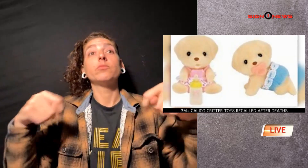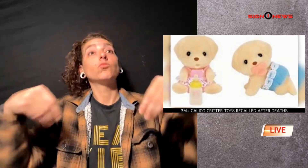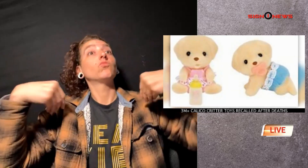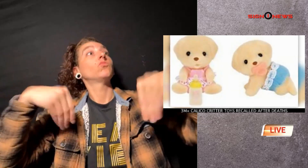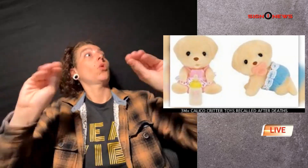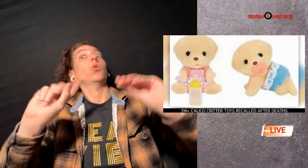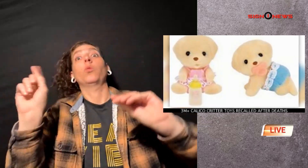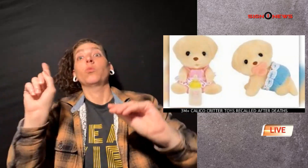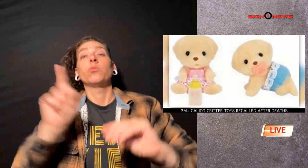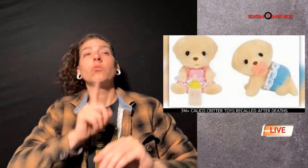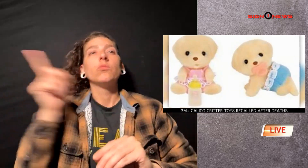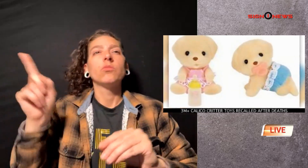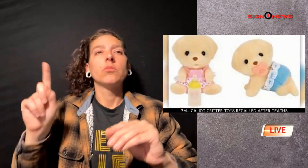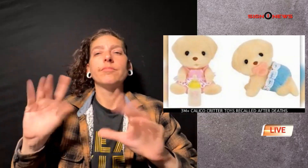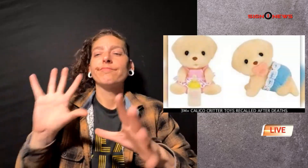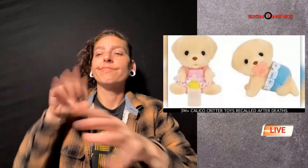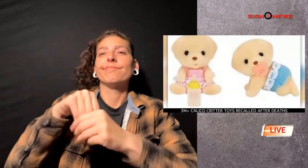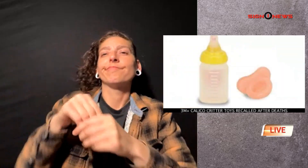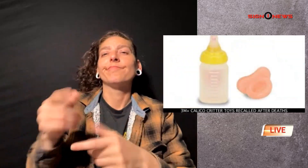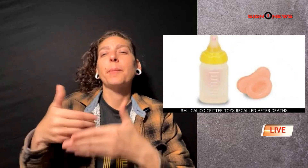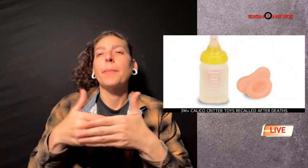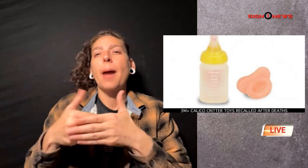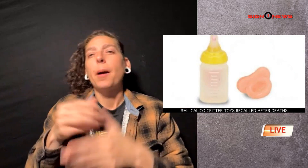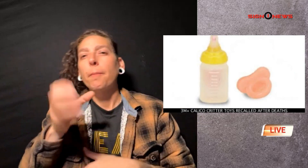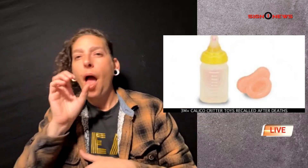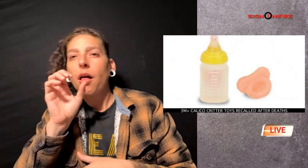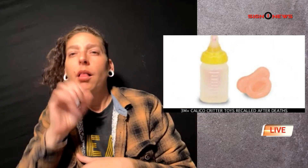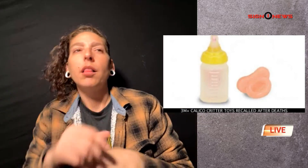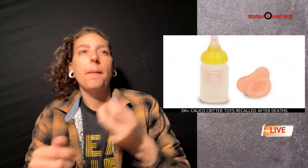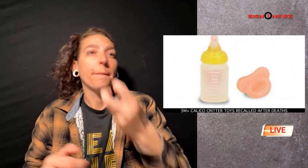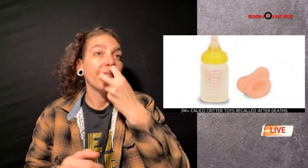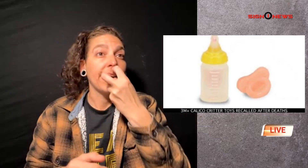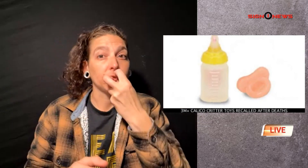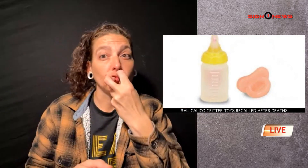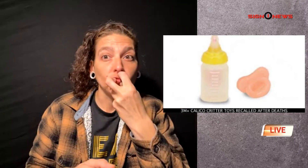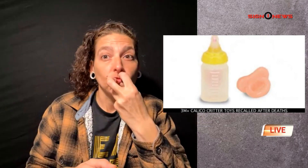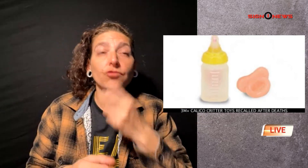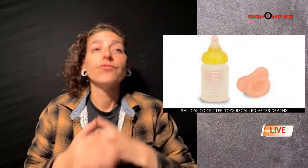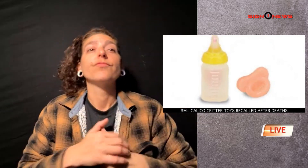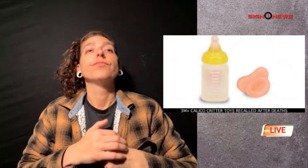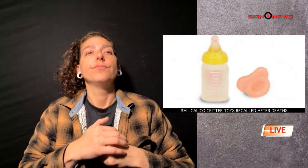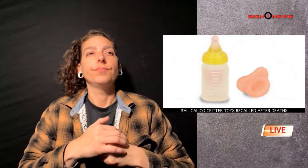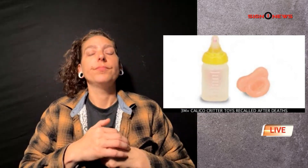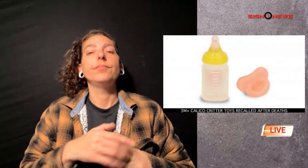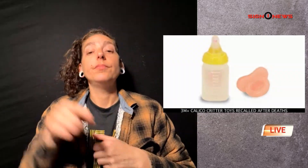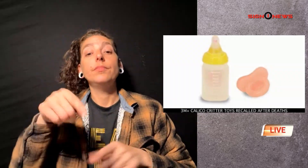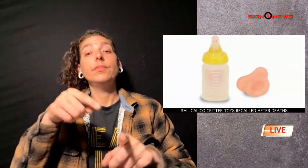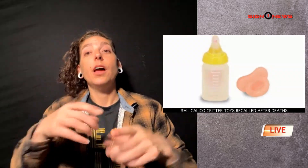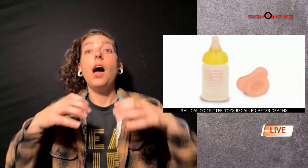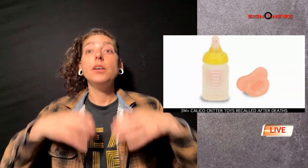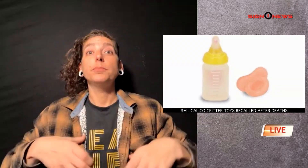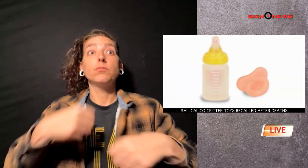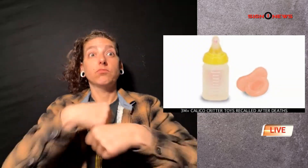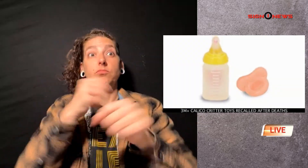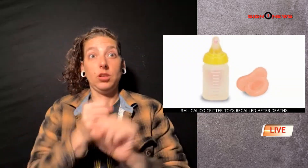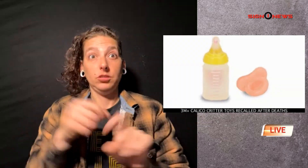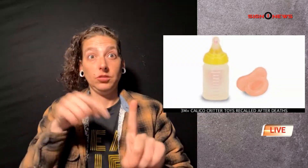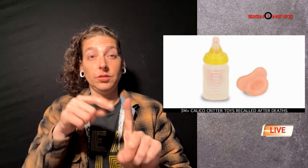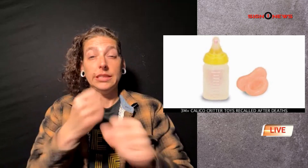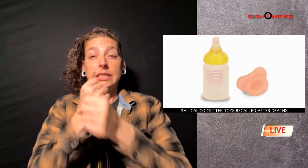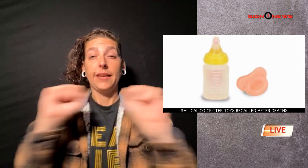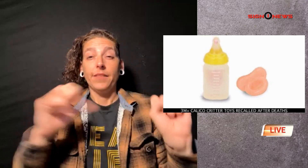after two children have died the toys were sold in a set with baby bottle and pacifier accessories